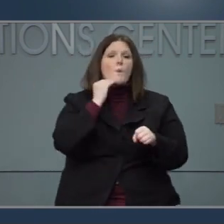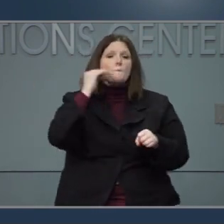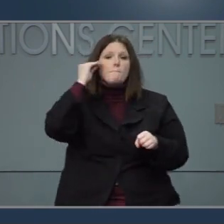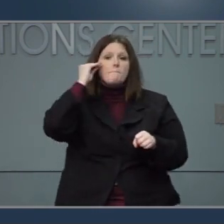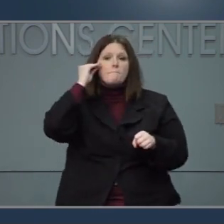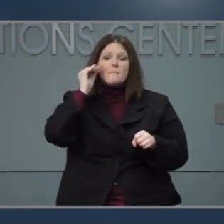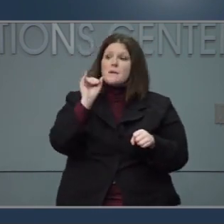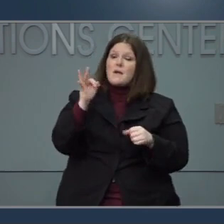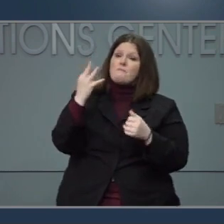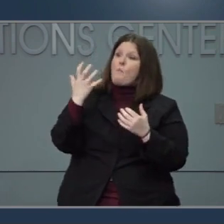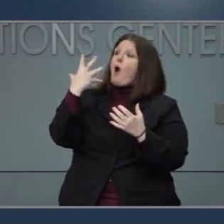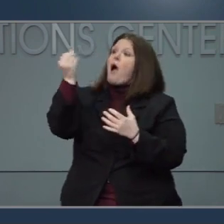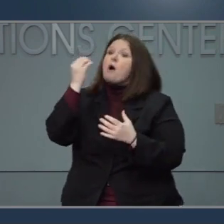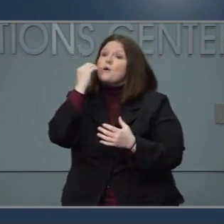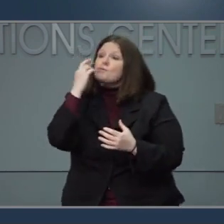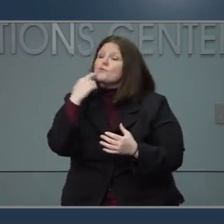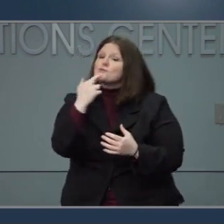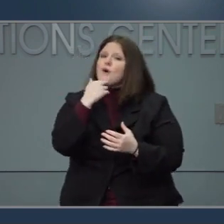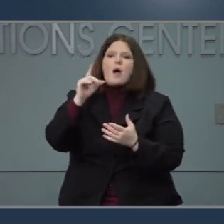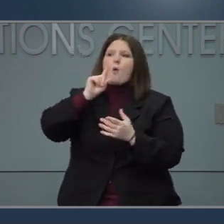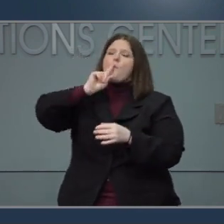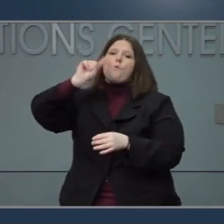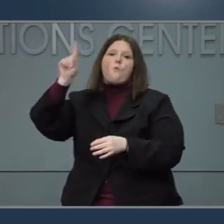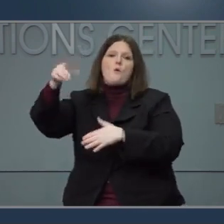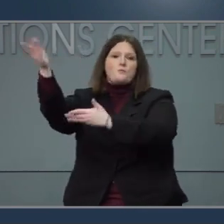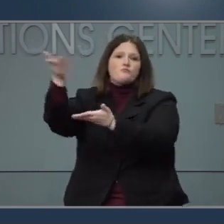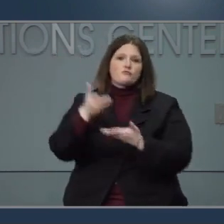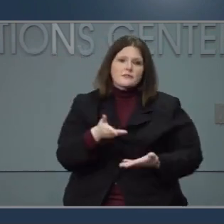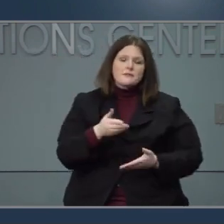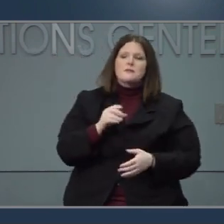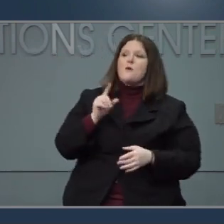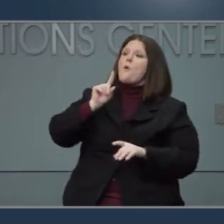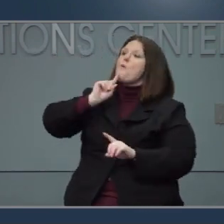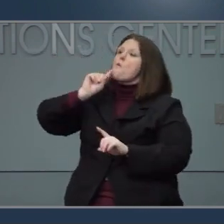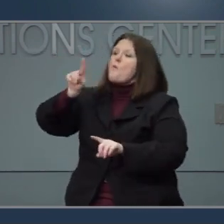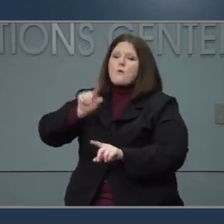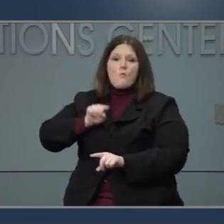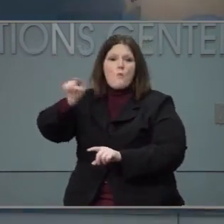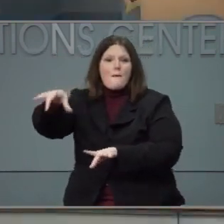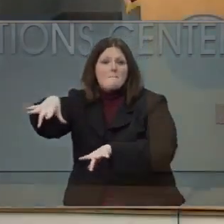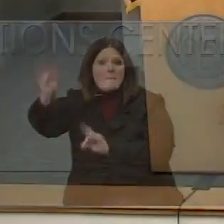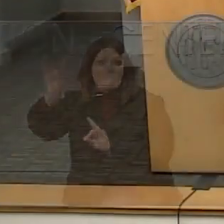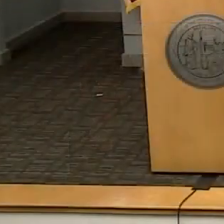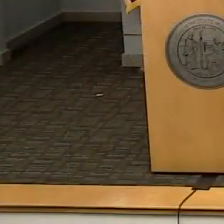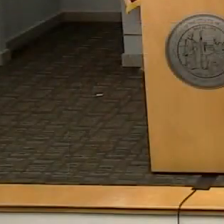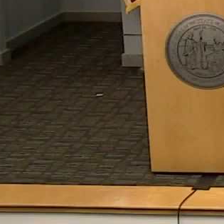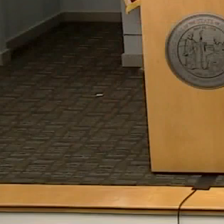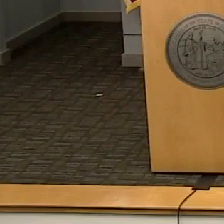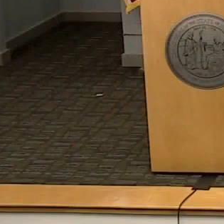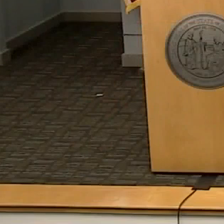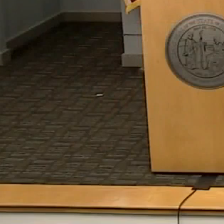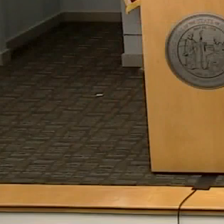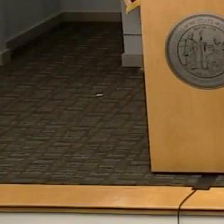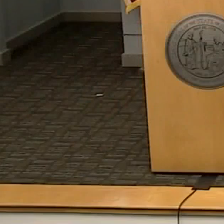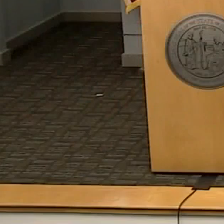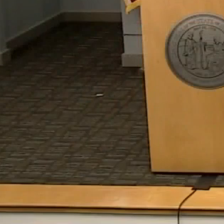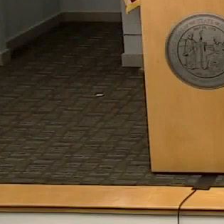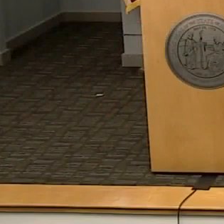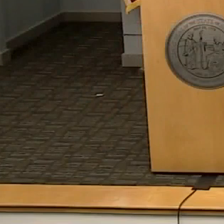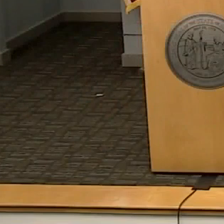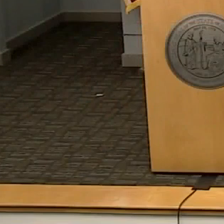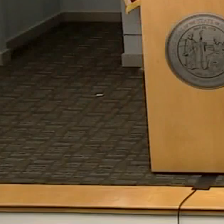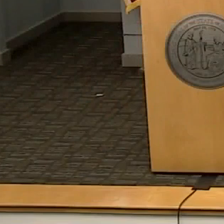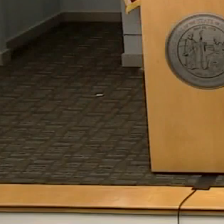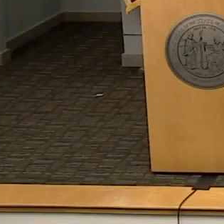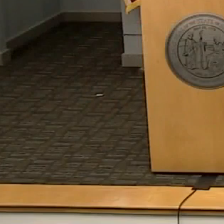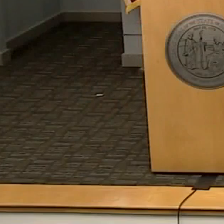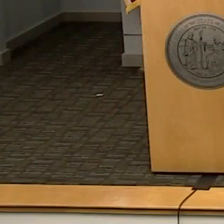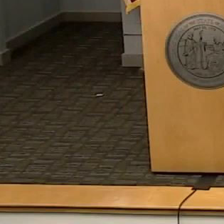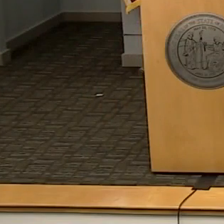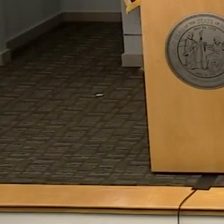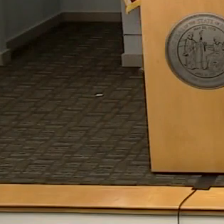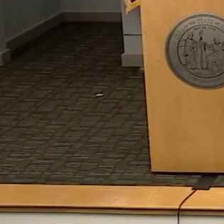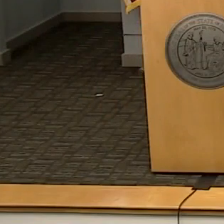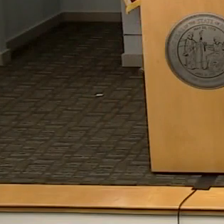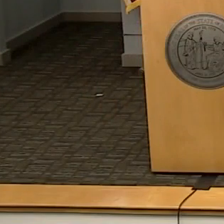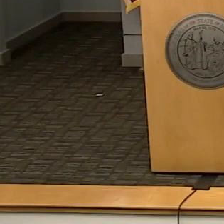IF YOU'RE OVER 65 OR AT HIGH RISK FOR DEVELOPING SERIOUS ILLNESS, USE DELIVERY SERVICES ORAL STERN TIV PICKUP METHODS FOR FOOD AND RETAIL.